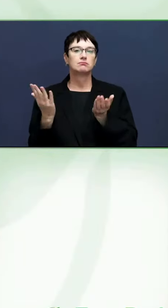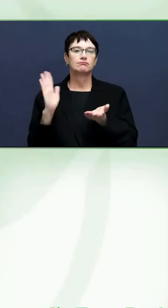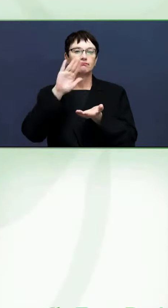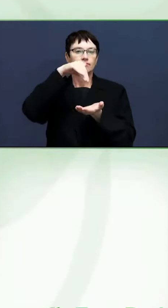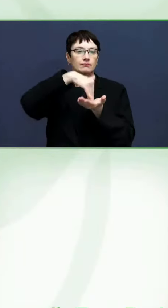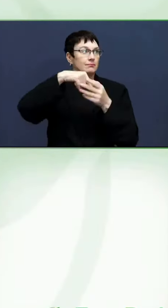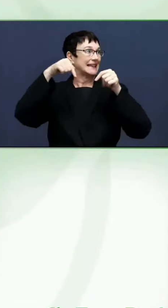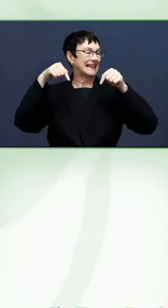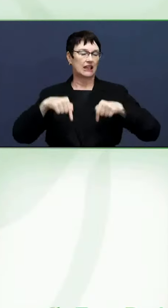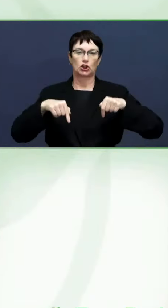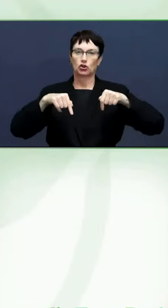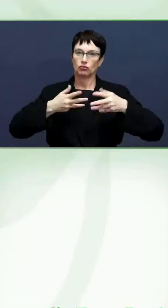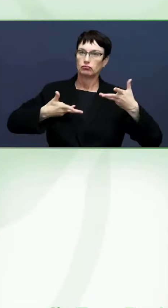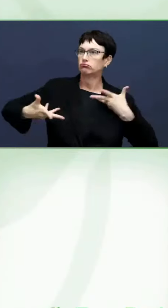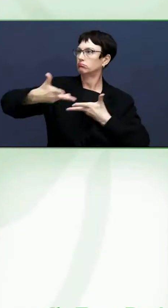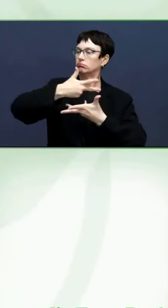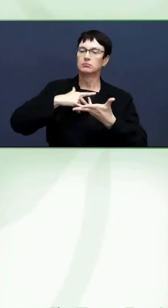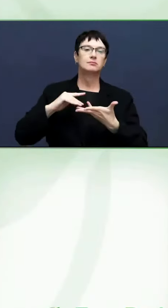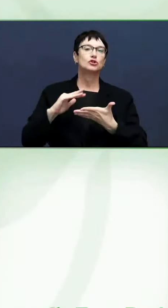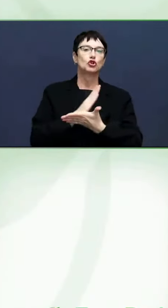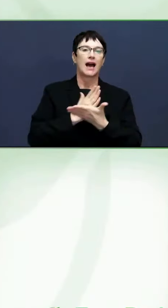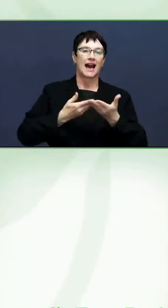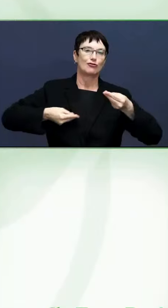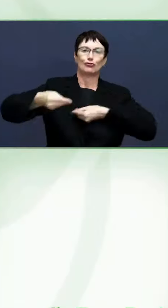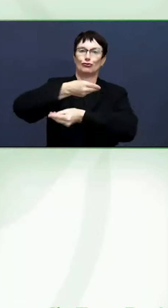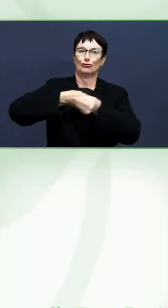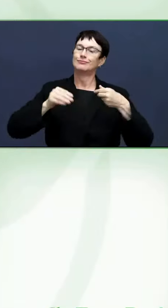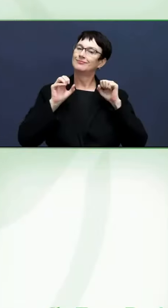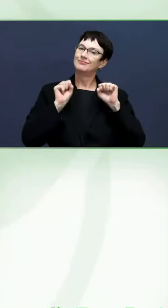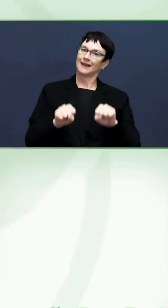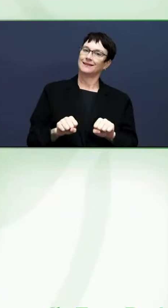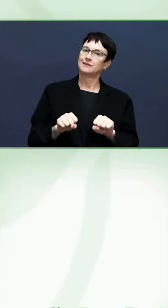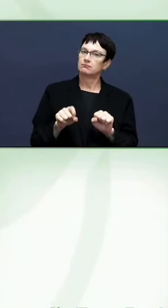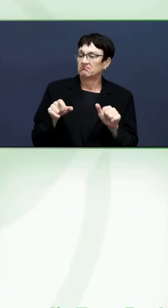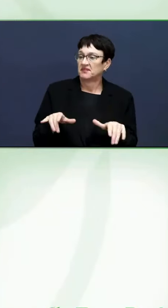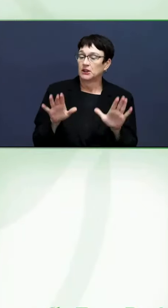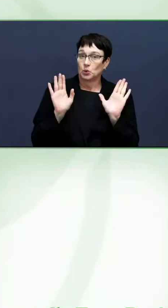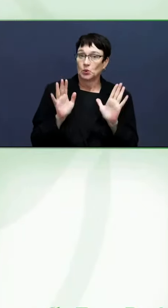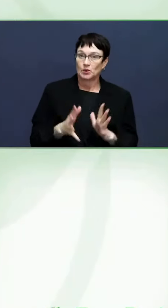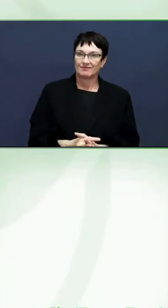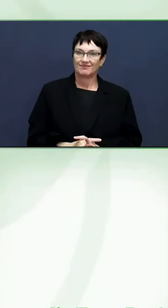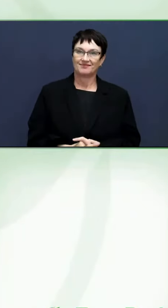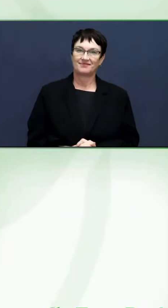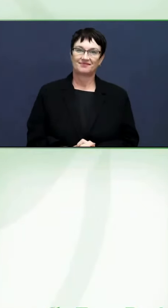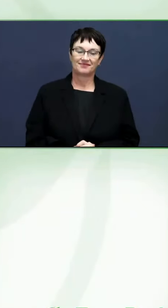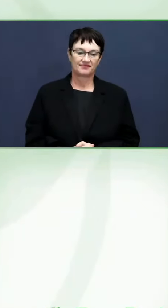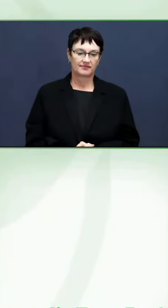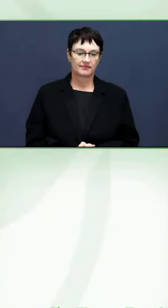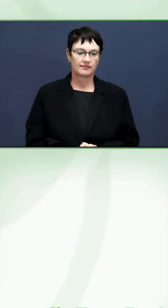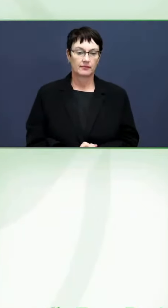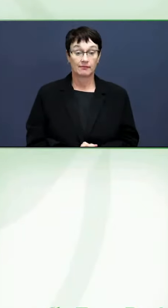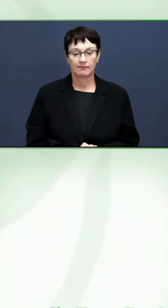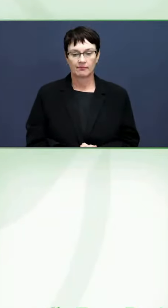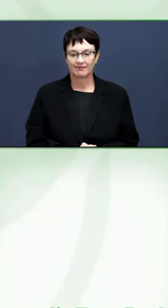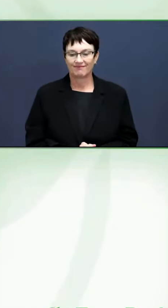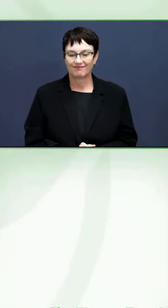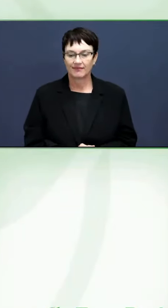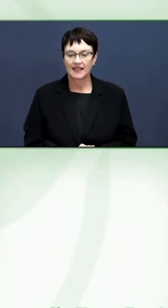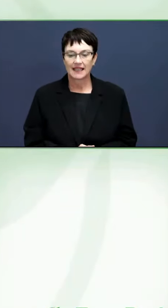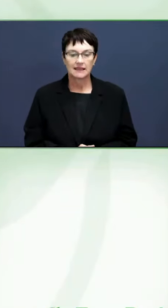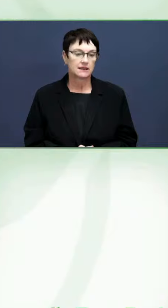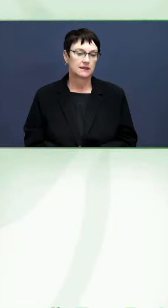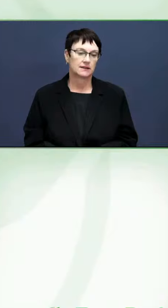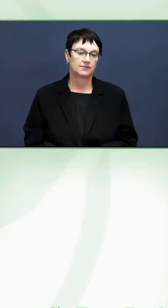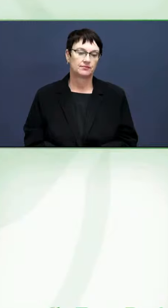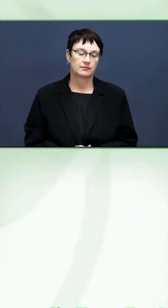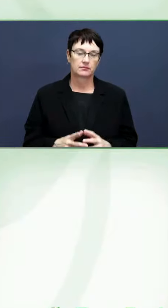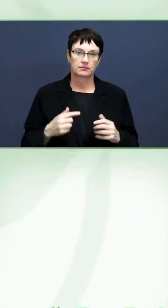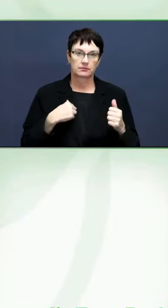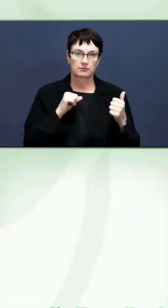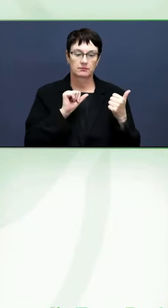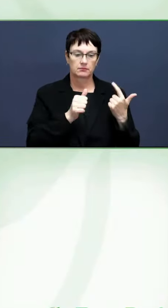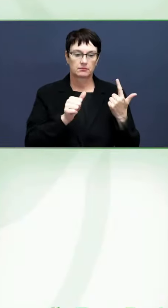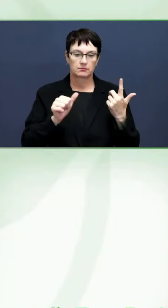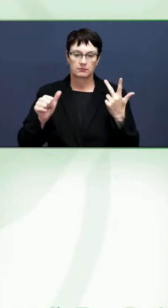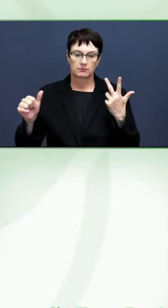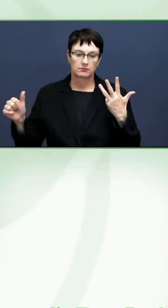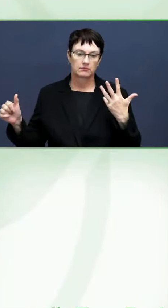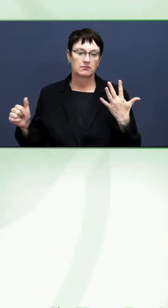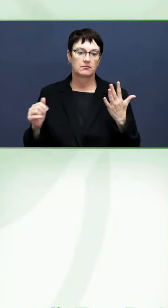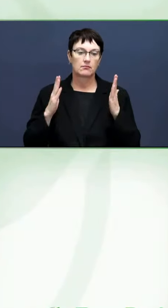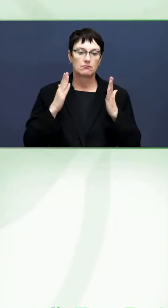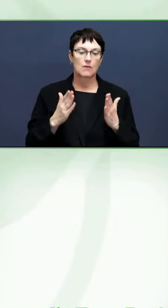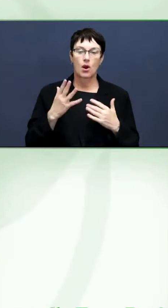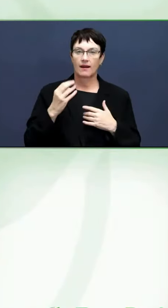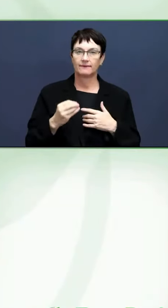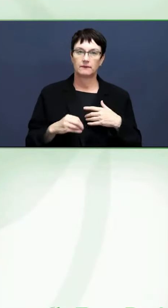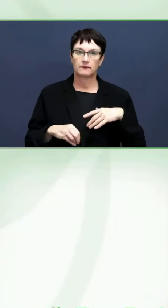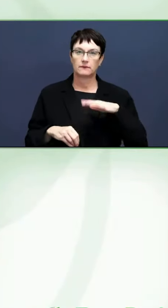I need at least five minutes for each of the following presenters.